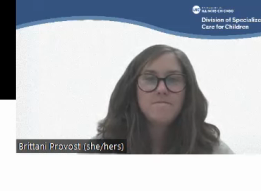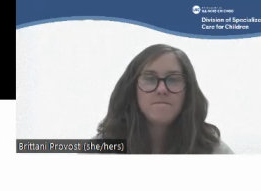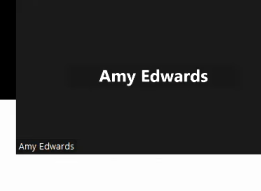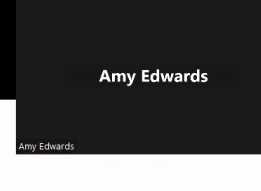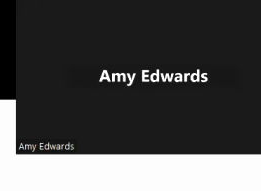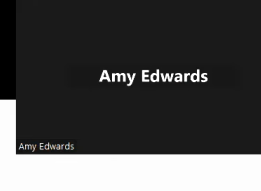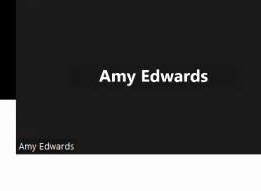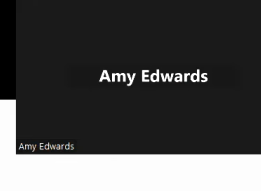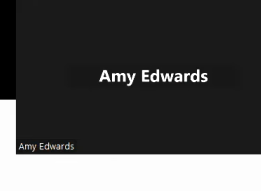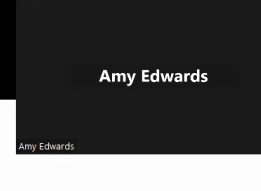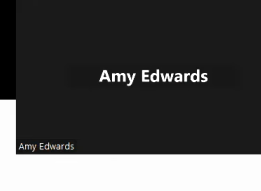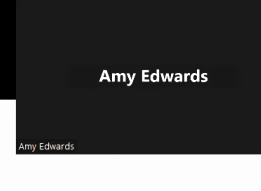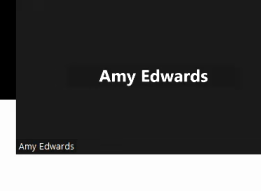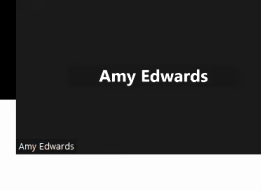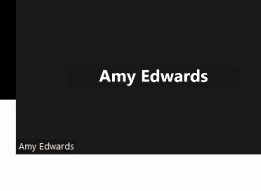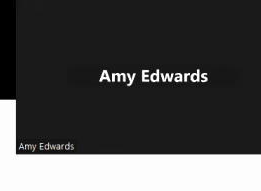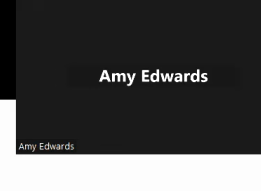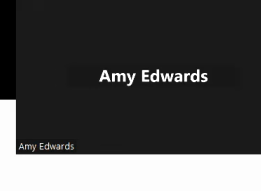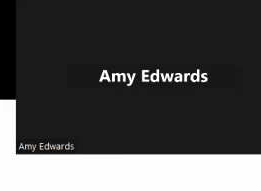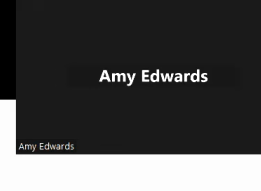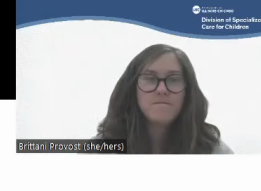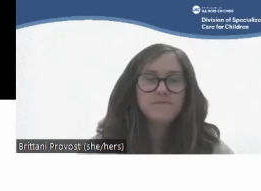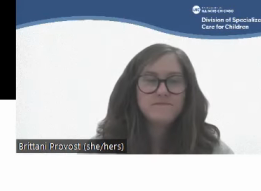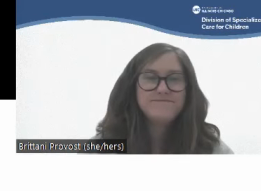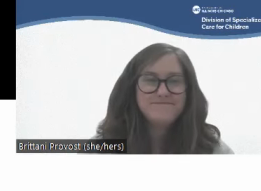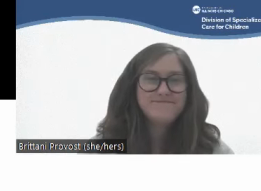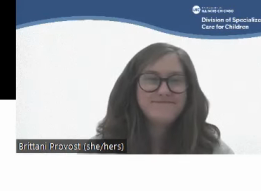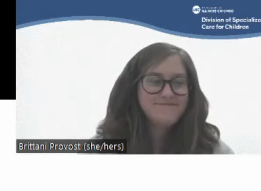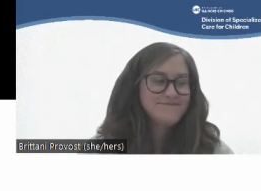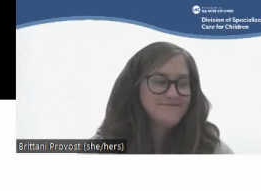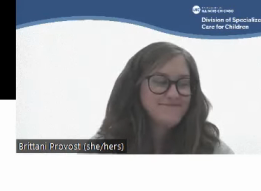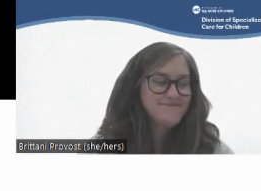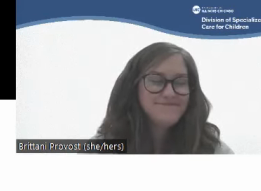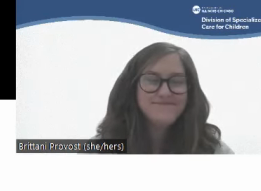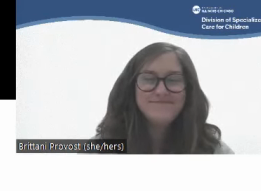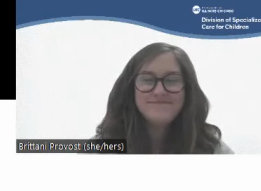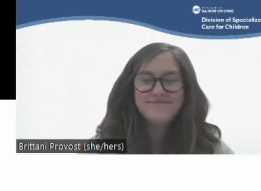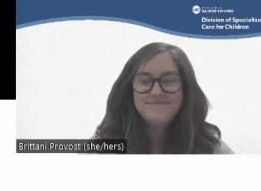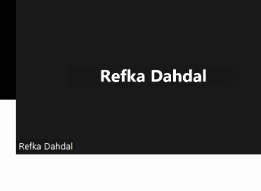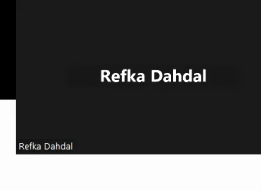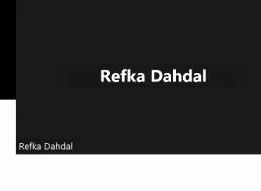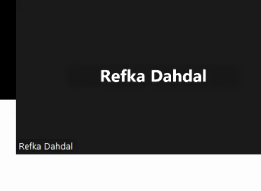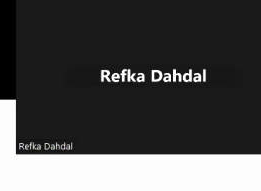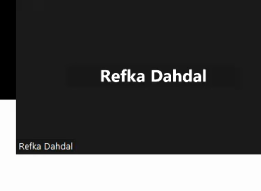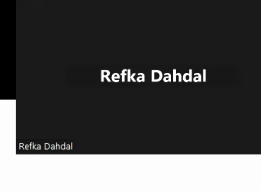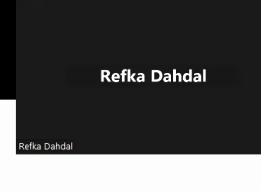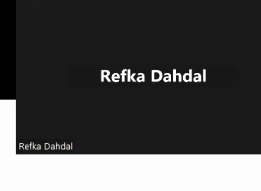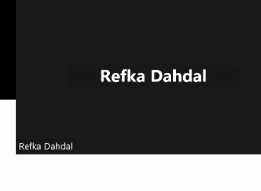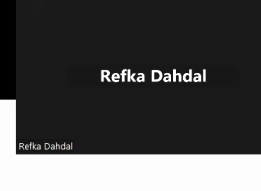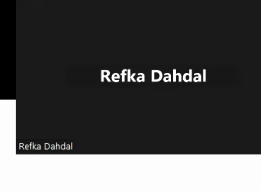all right hi hello um hi thank you for the information I have a question about my daughter